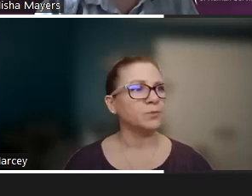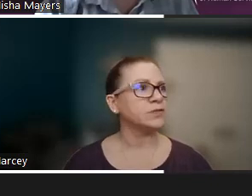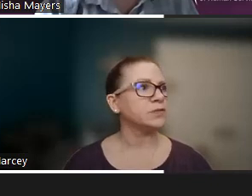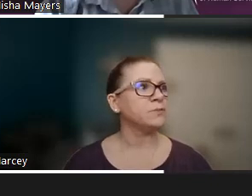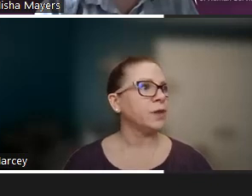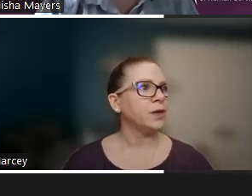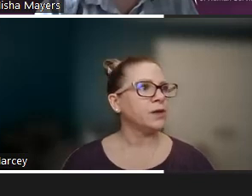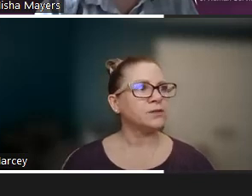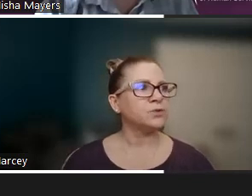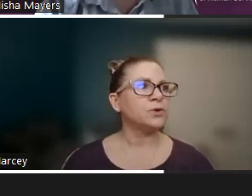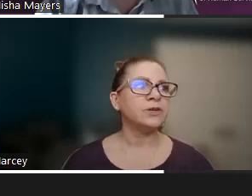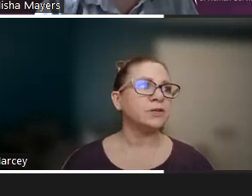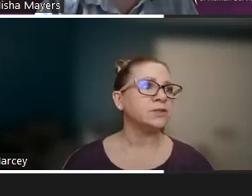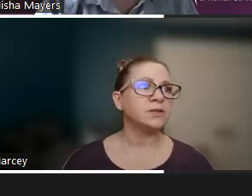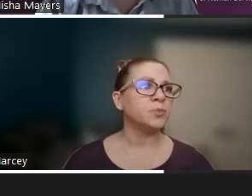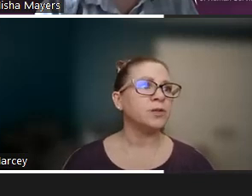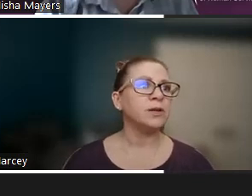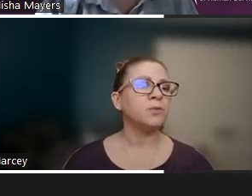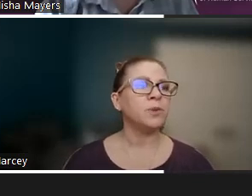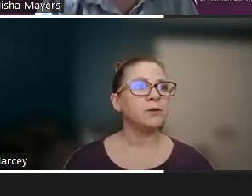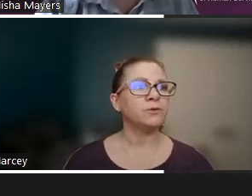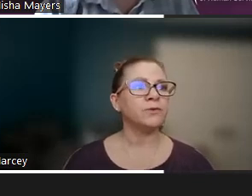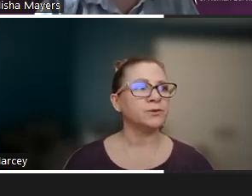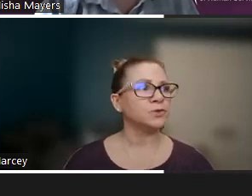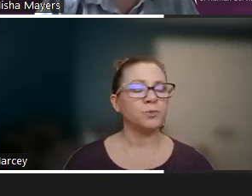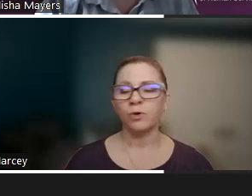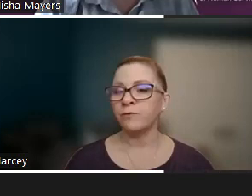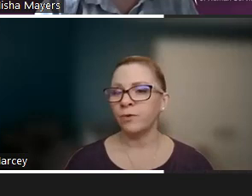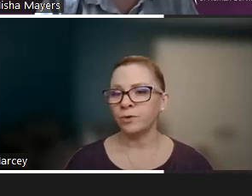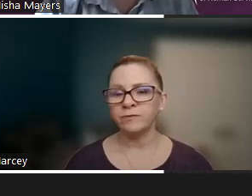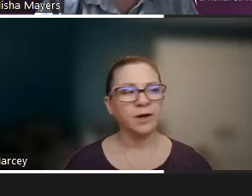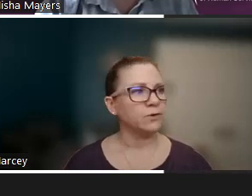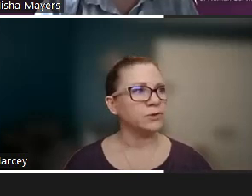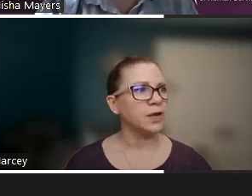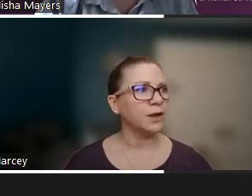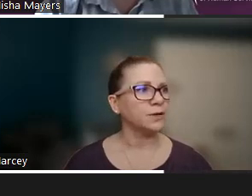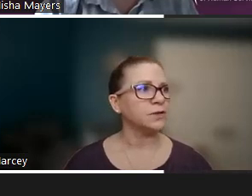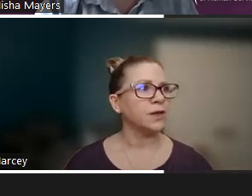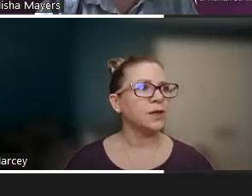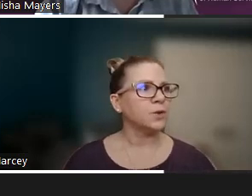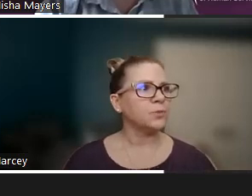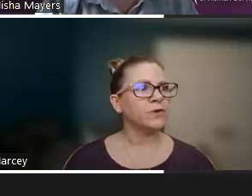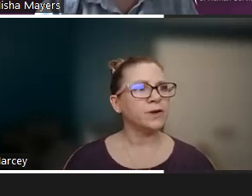IT IS TO INCREASE ACCESSIBILITY AND MEANINGFUL FINANCIAL SUPPORT FOR SURVIVORS AND PROVIDE